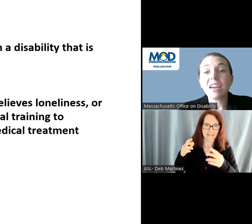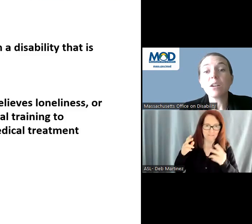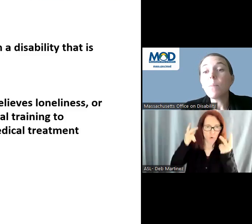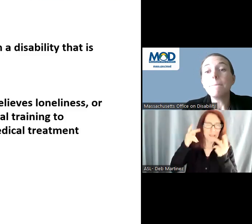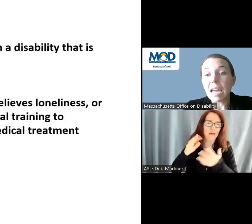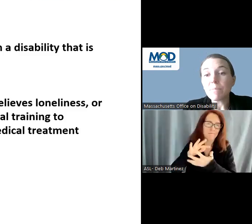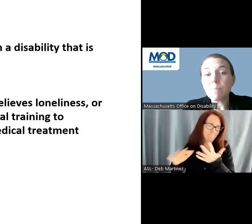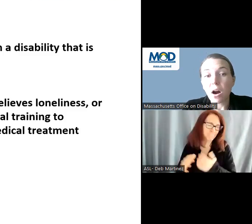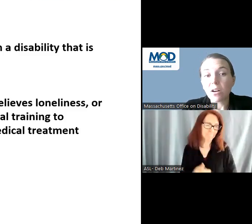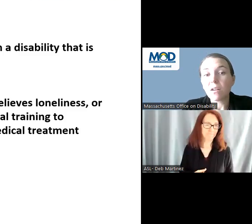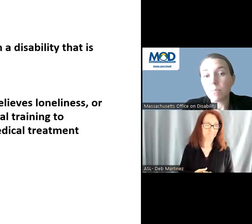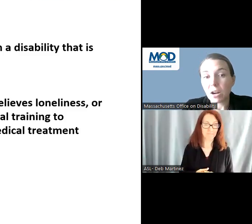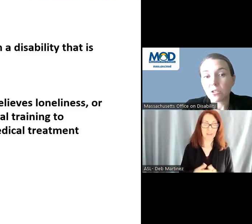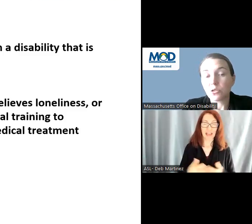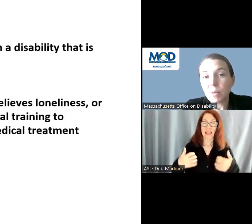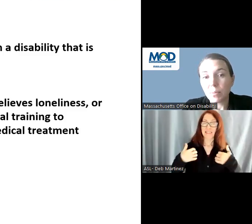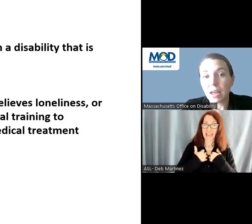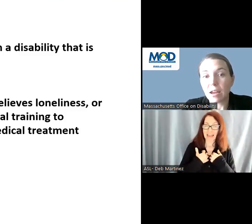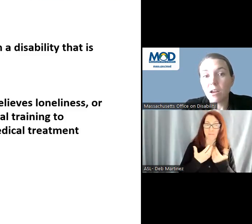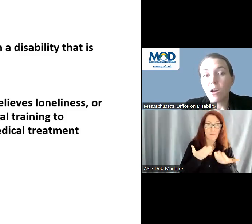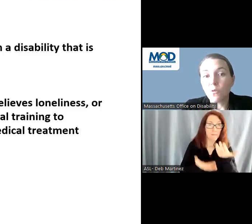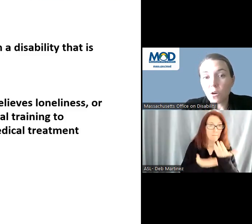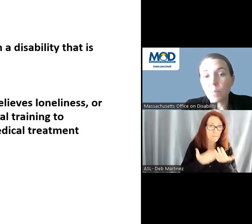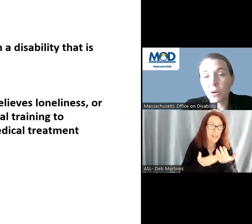The animal might be part of a medical treatment